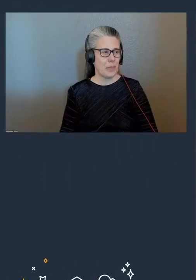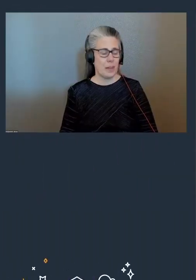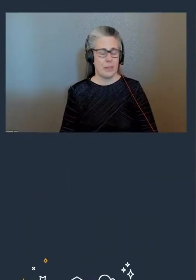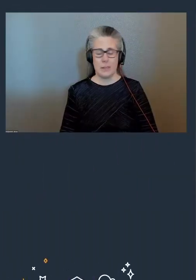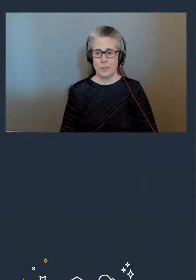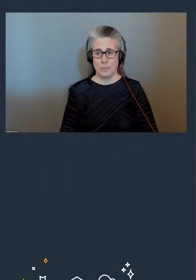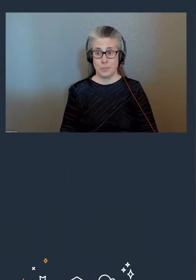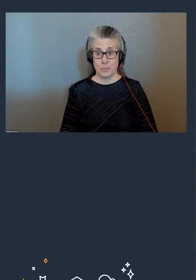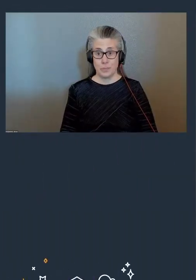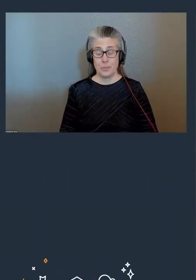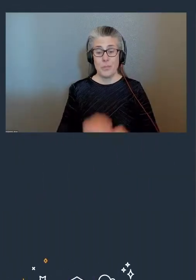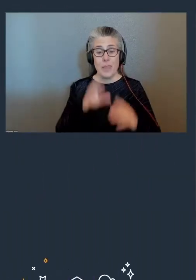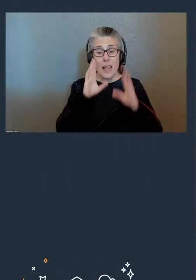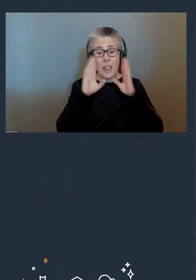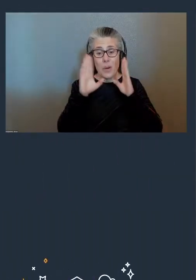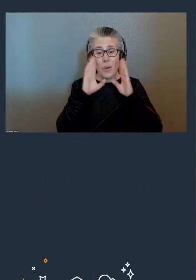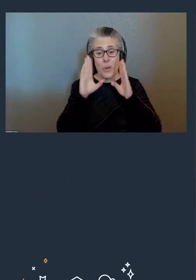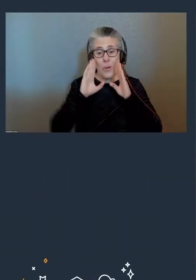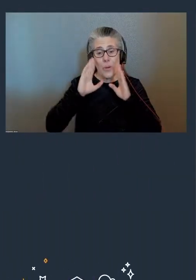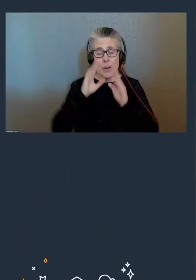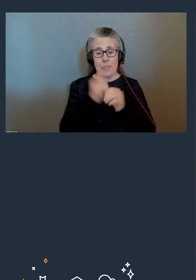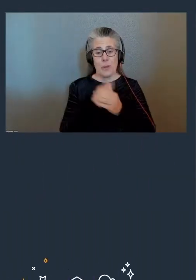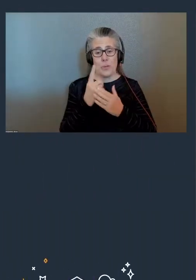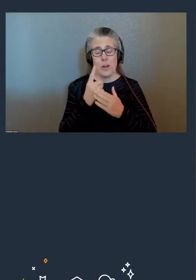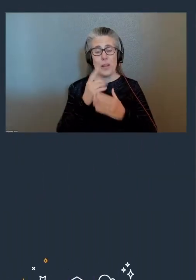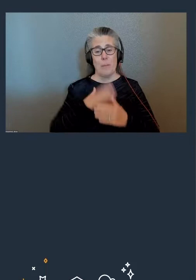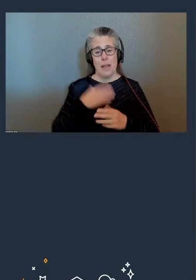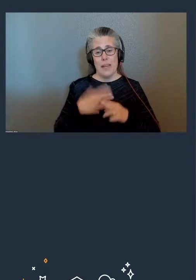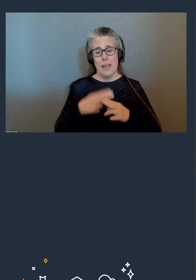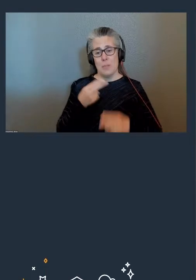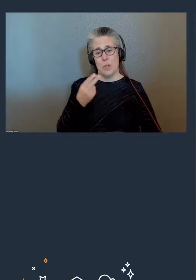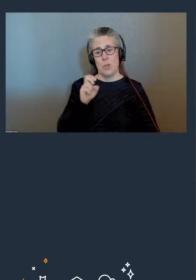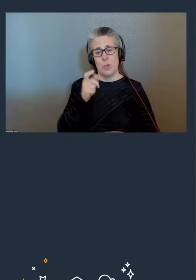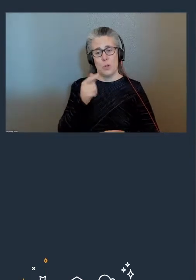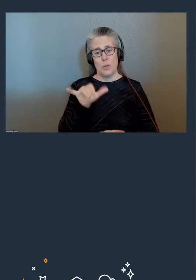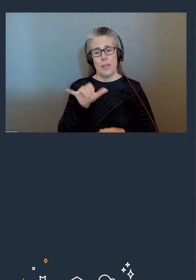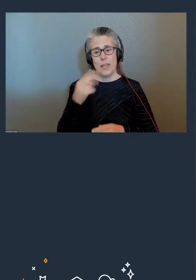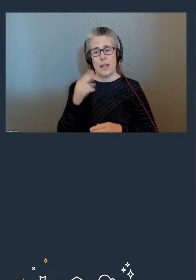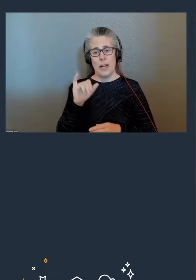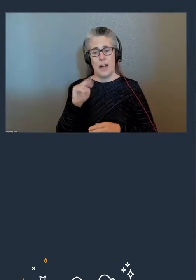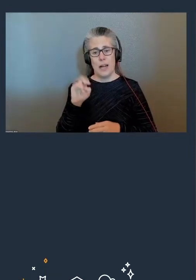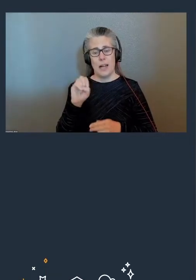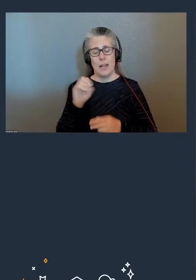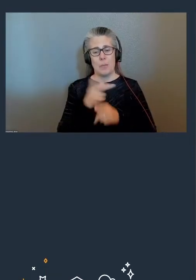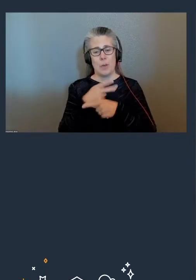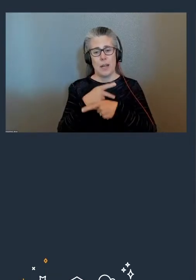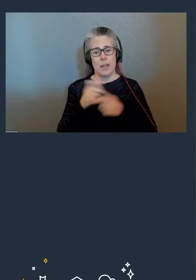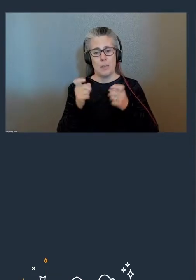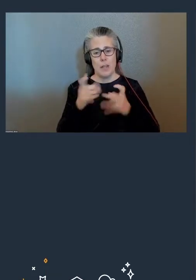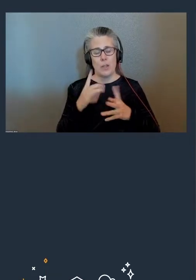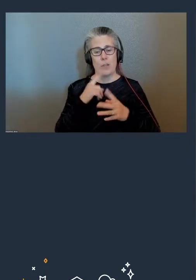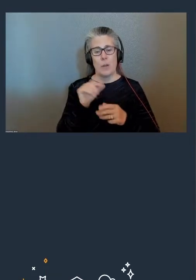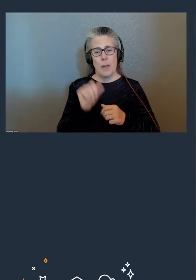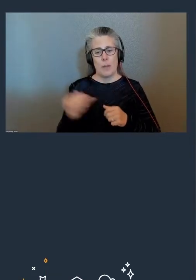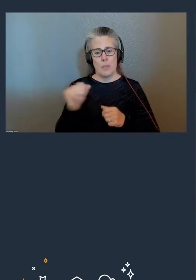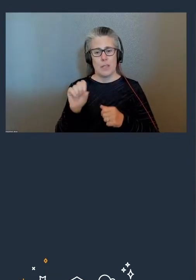Hi, everyone. My name is Huey Han. I'm a product manager from Amazon S3. And today, I'm here to talk to you about building